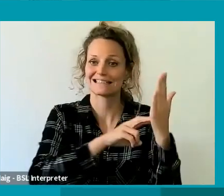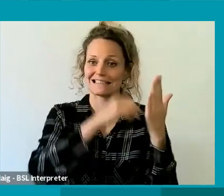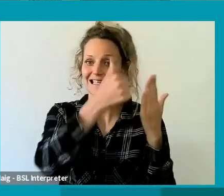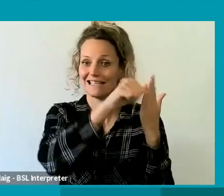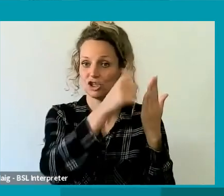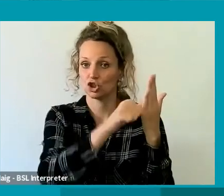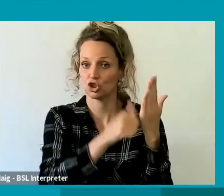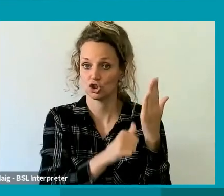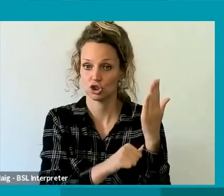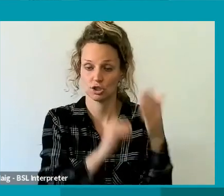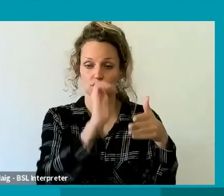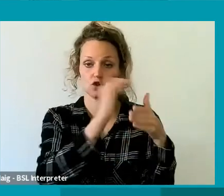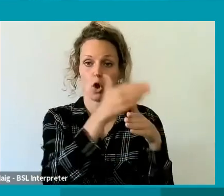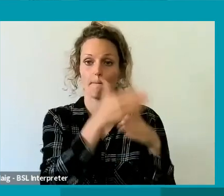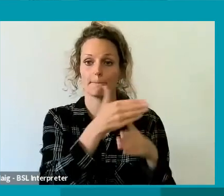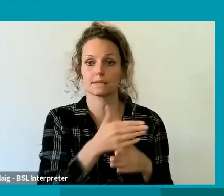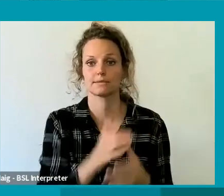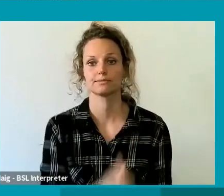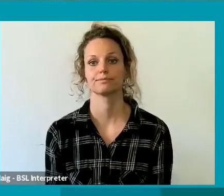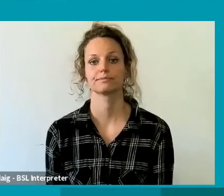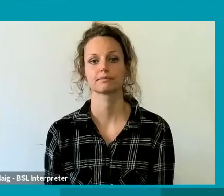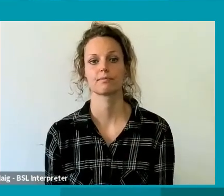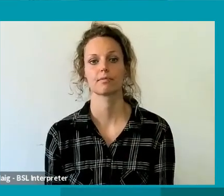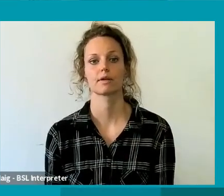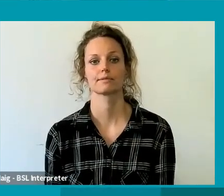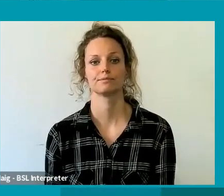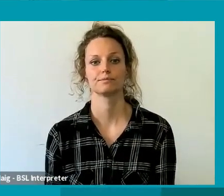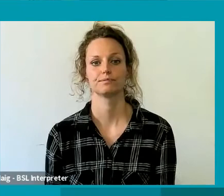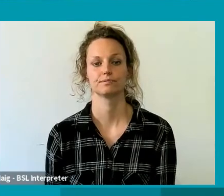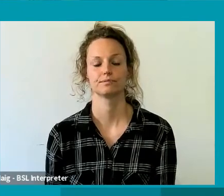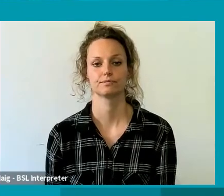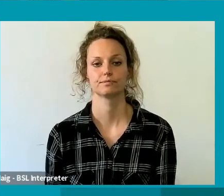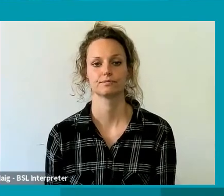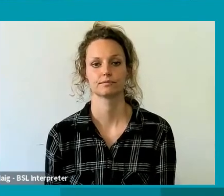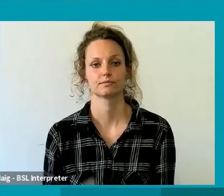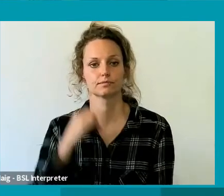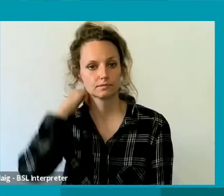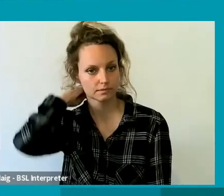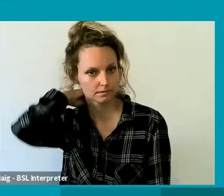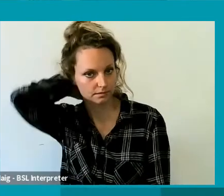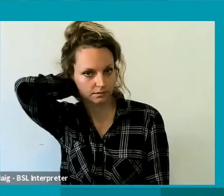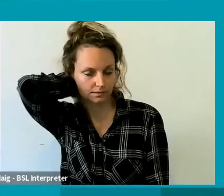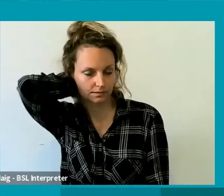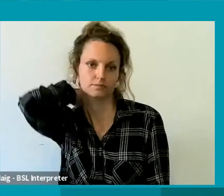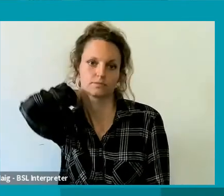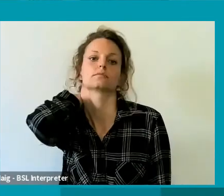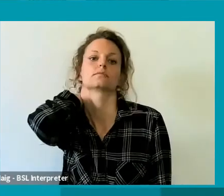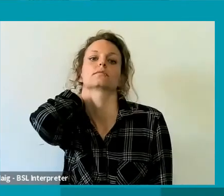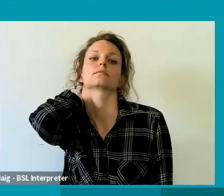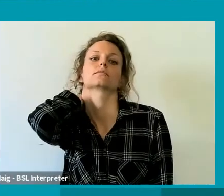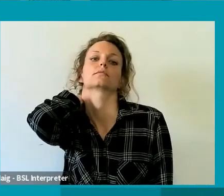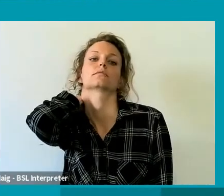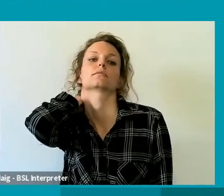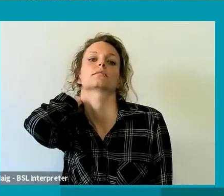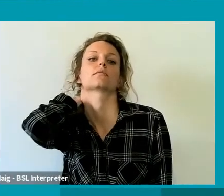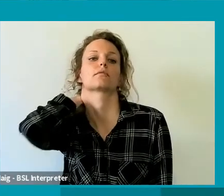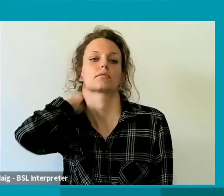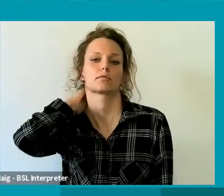Lots of people are often doing more than one jobs simultaneously. OK, skills did you know that there's